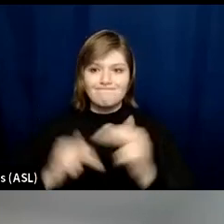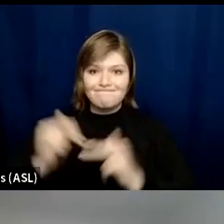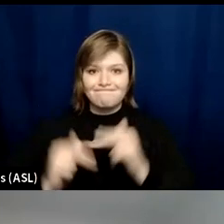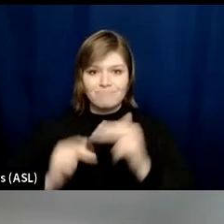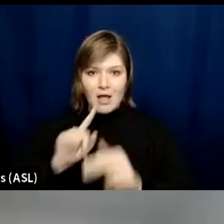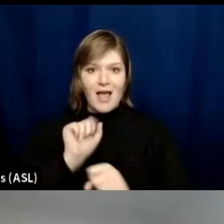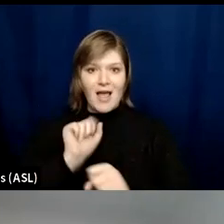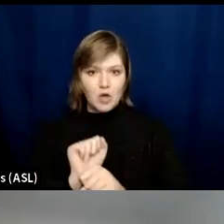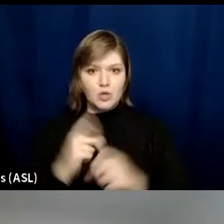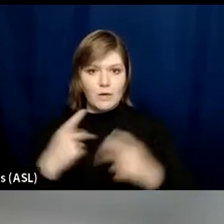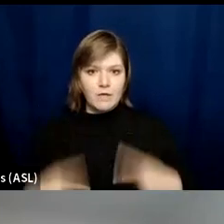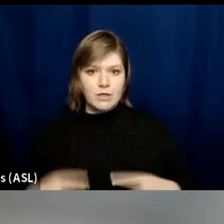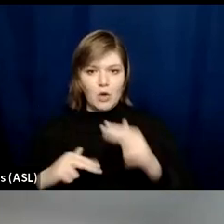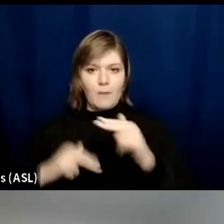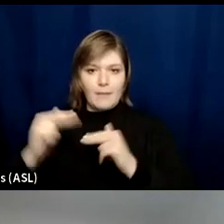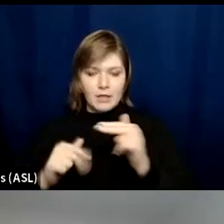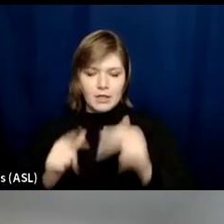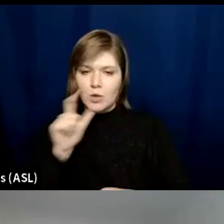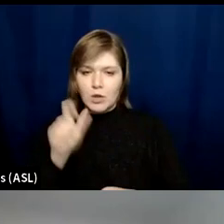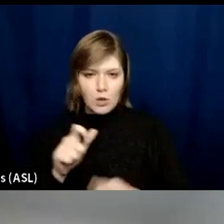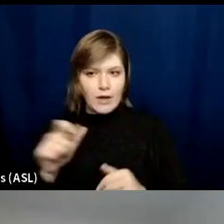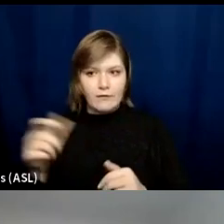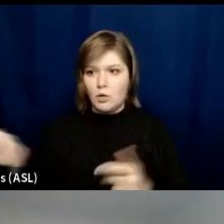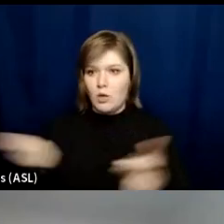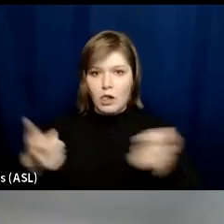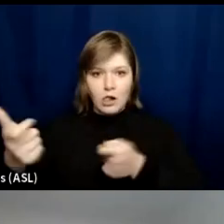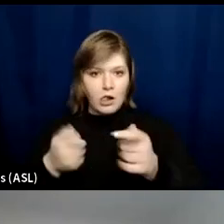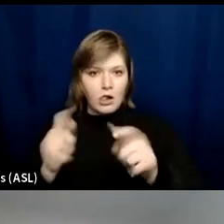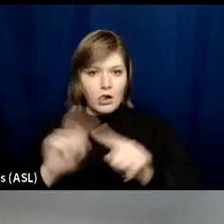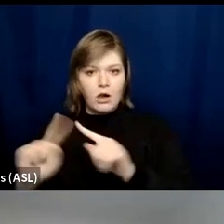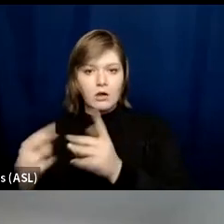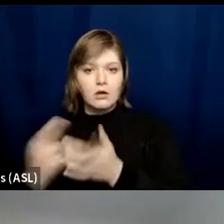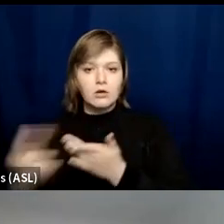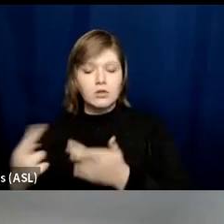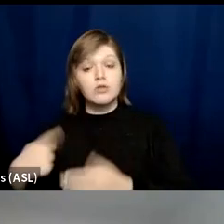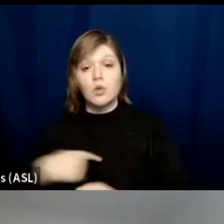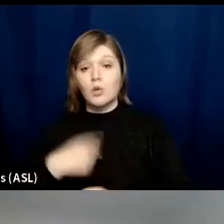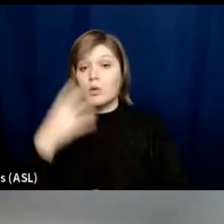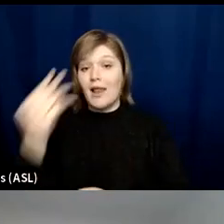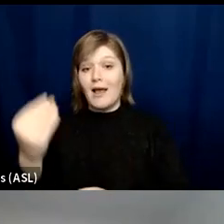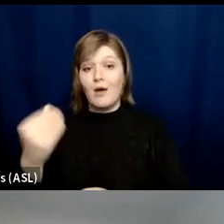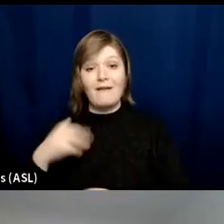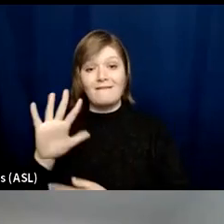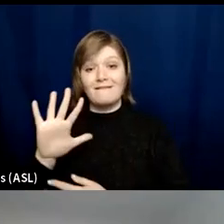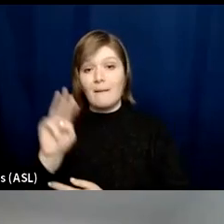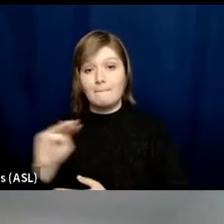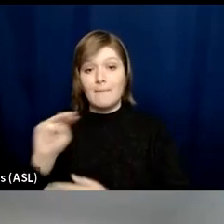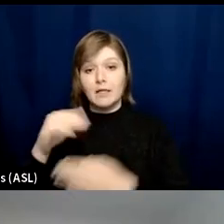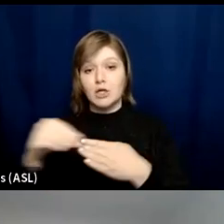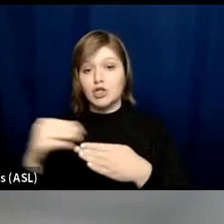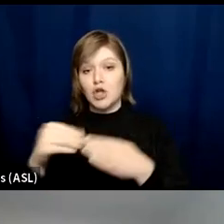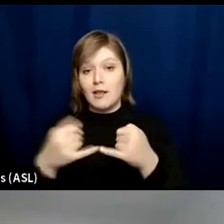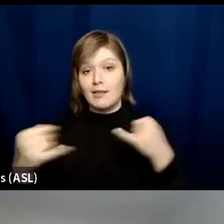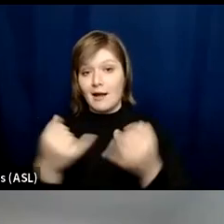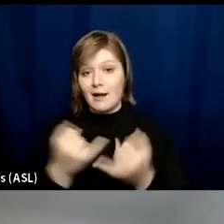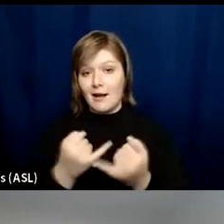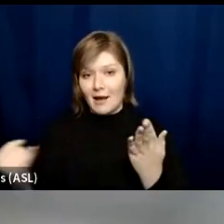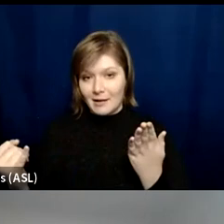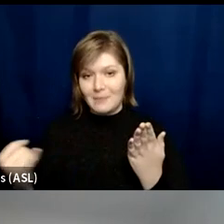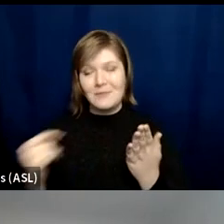In Massachusetts we rely a fair amount on Medicaid funding research for some of this.